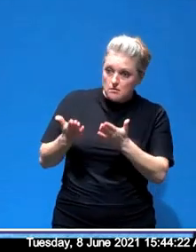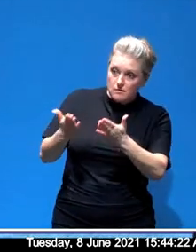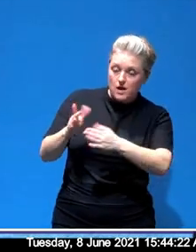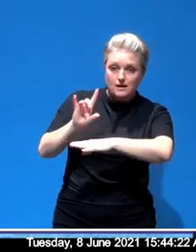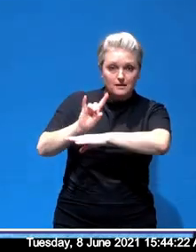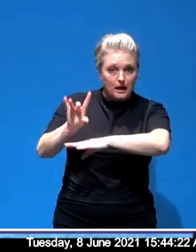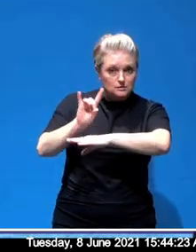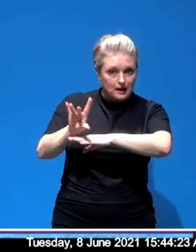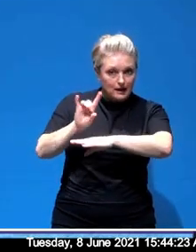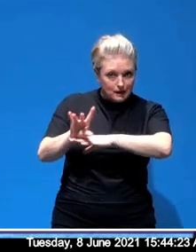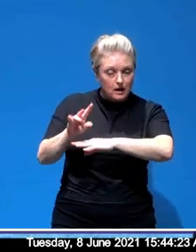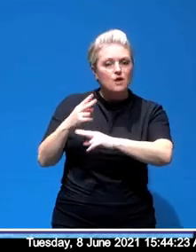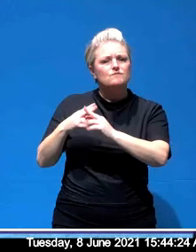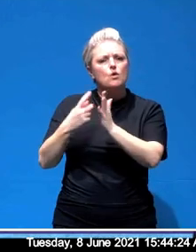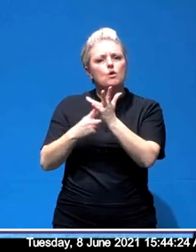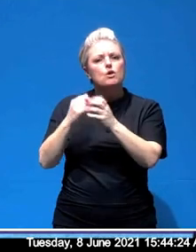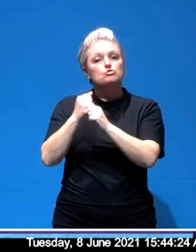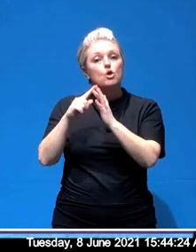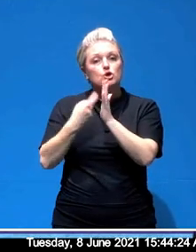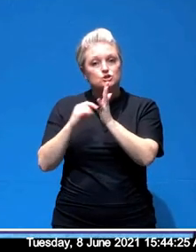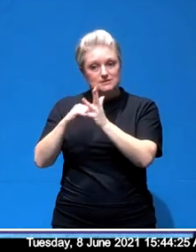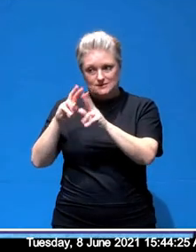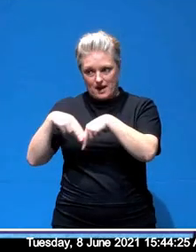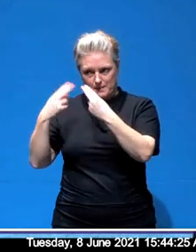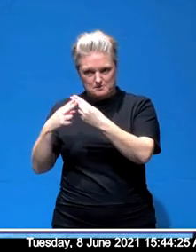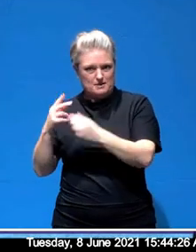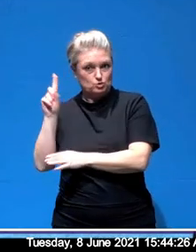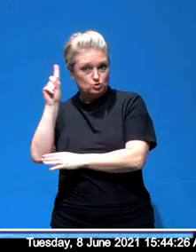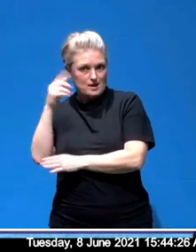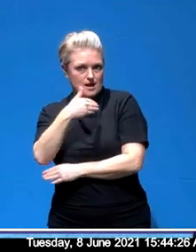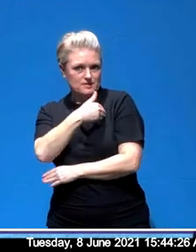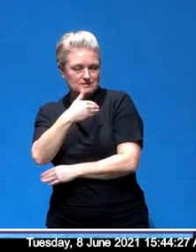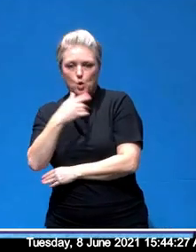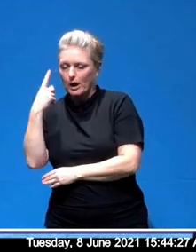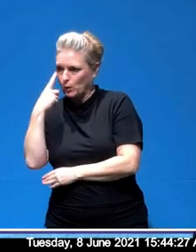Did you provide the same offer to Mitchell's family and to Mitchell? No.